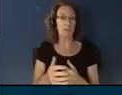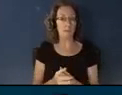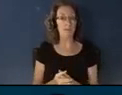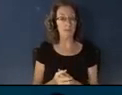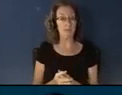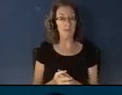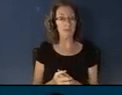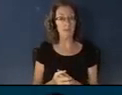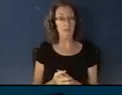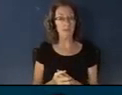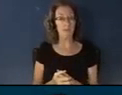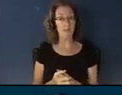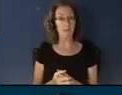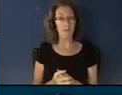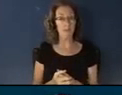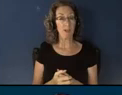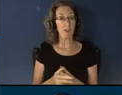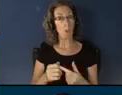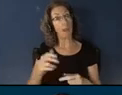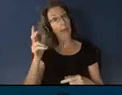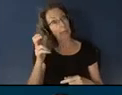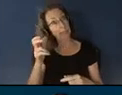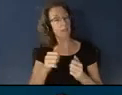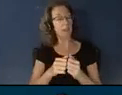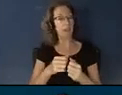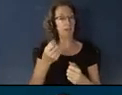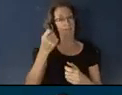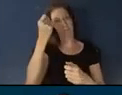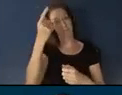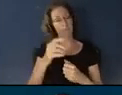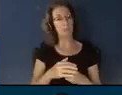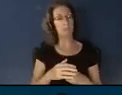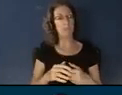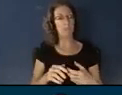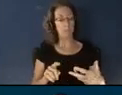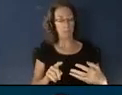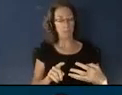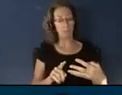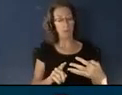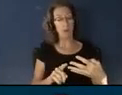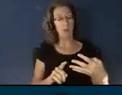help anyone out listen to your presentation. For the slides we really suggest you use at least 18